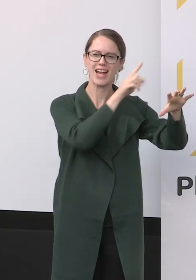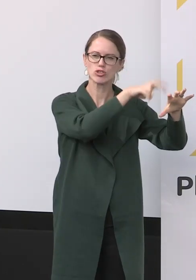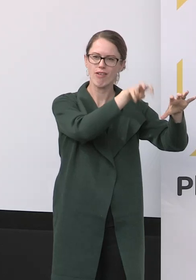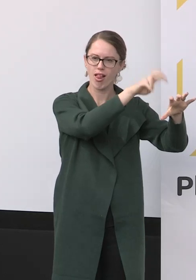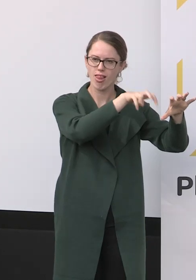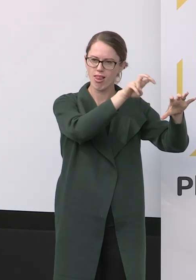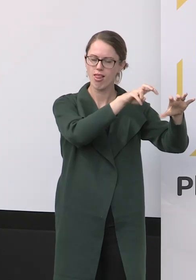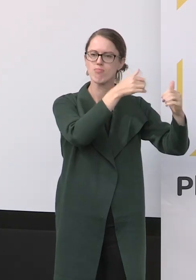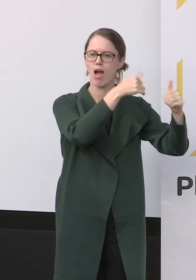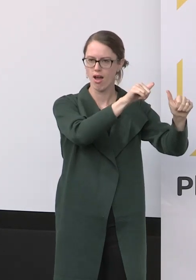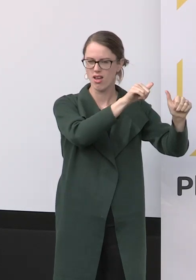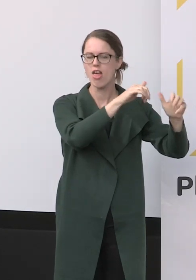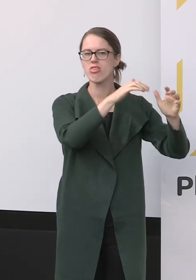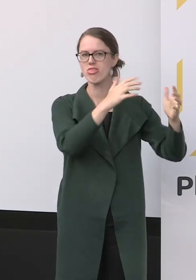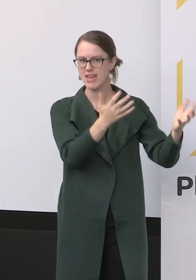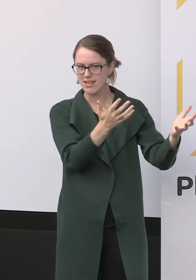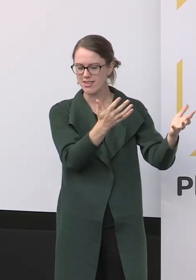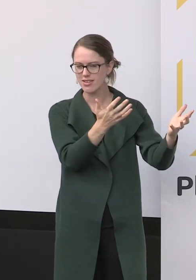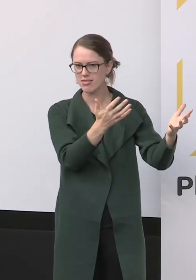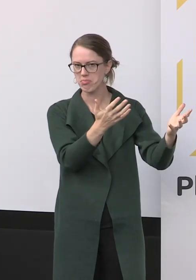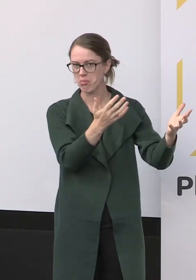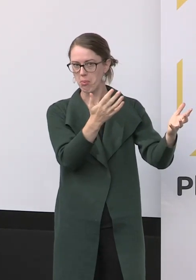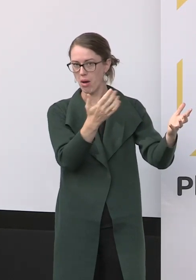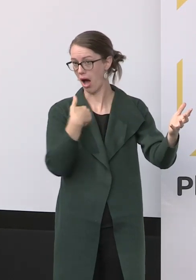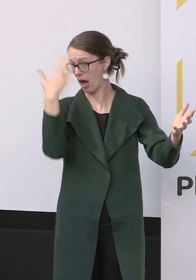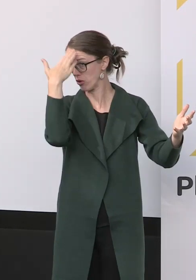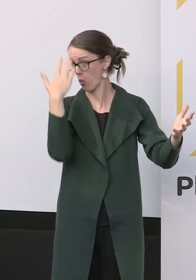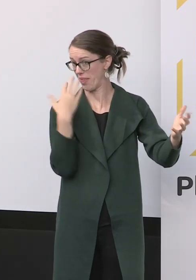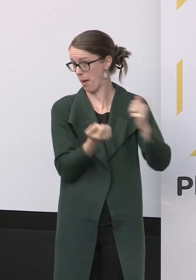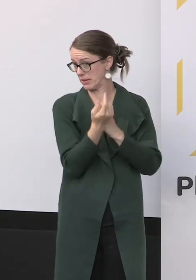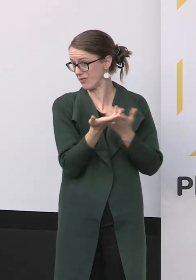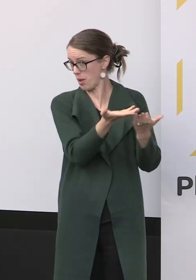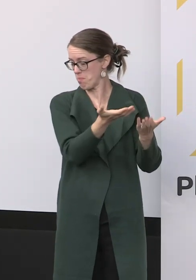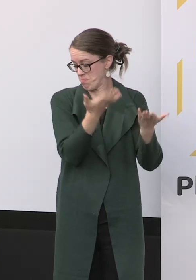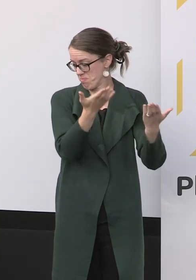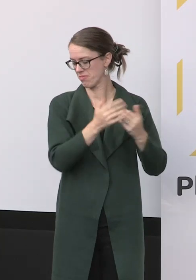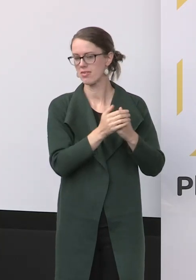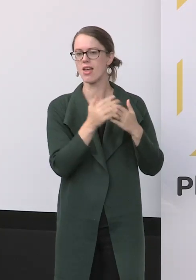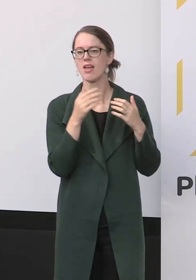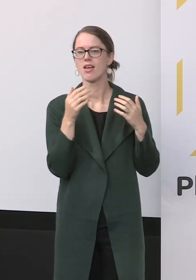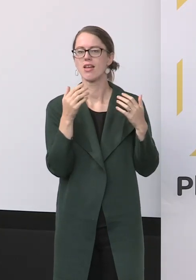comfort with travel between states in Australia, then it